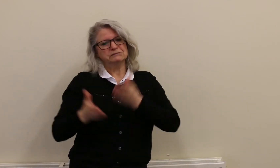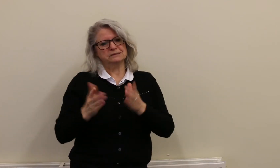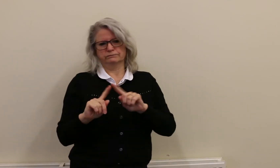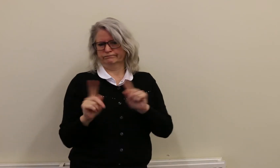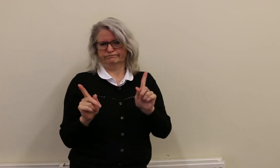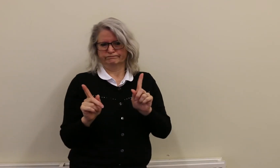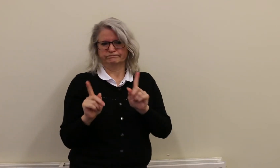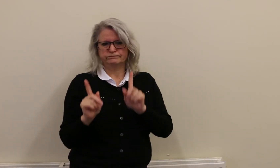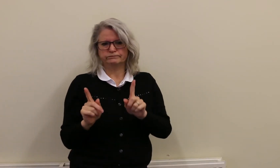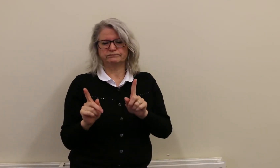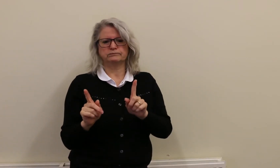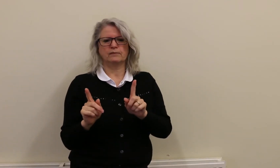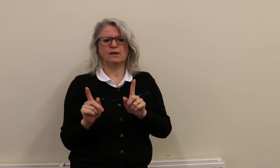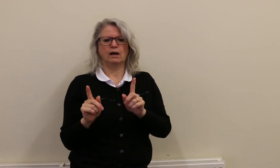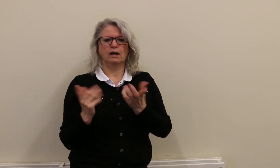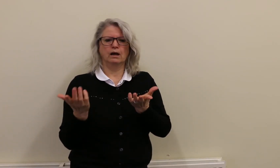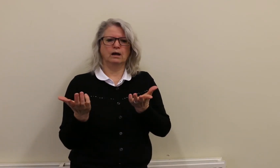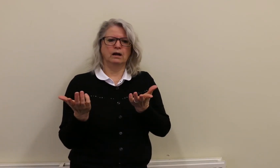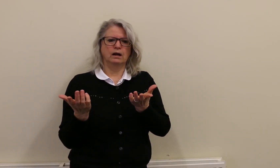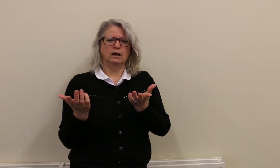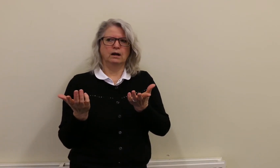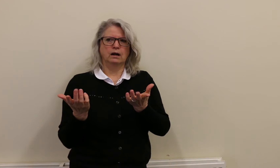Within a charity context NDS is different.